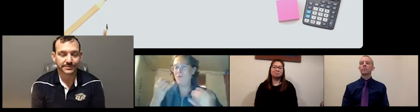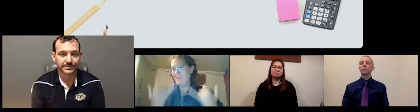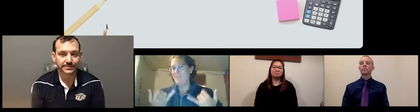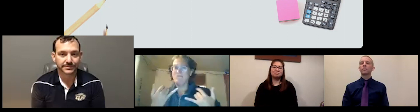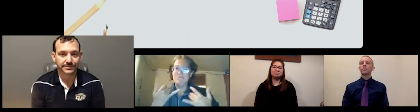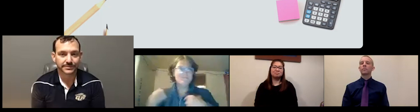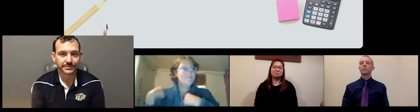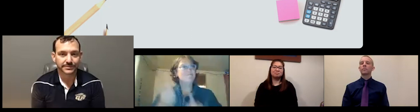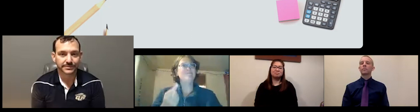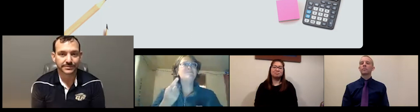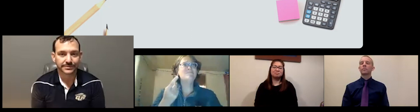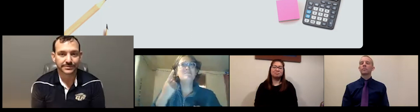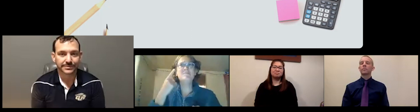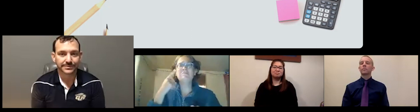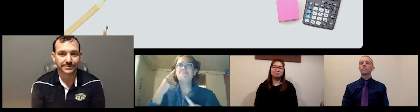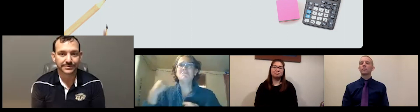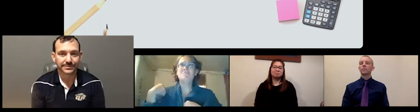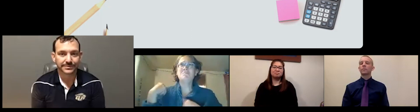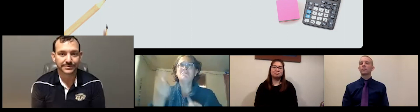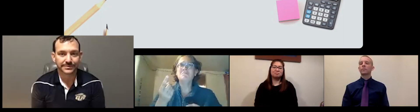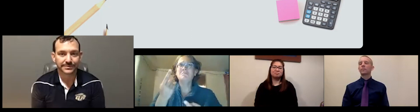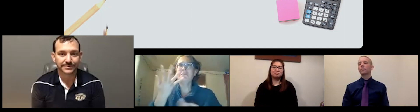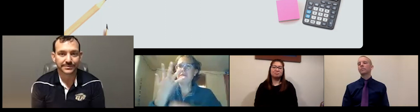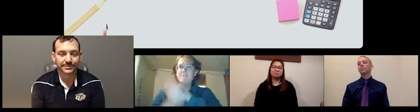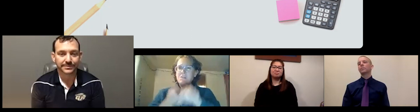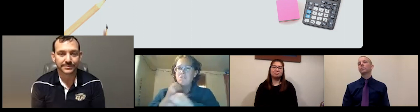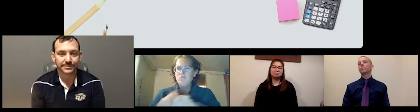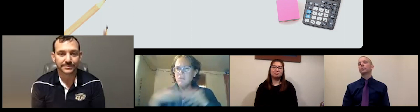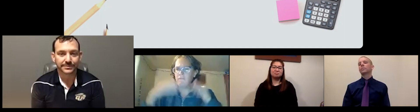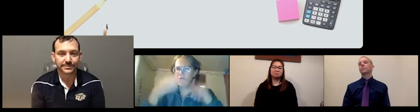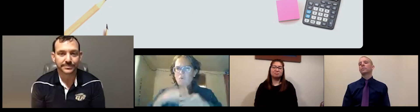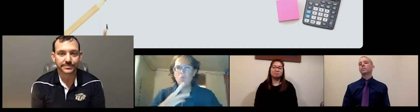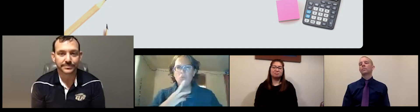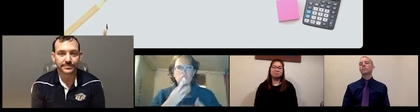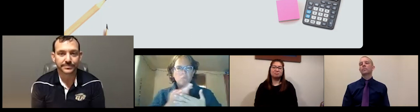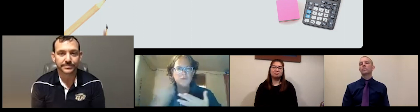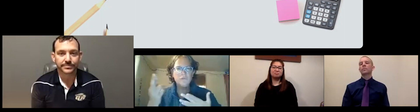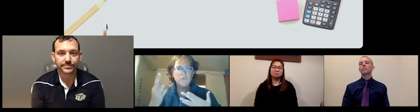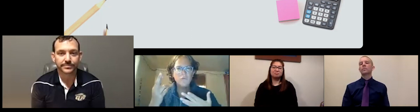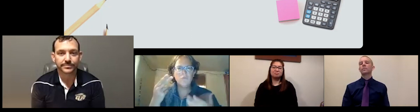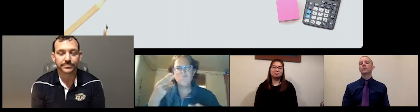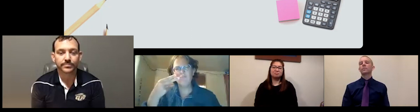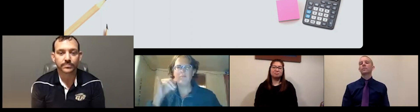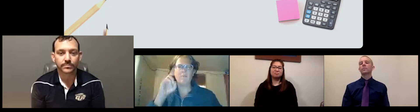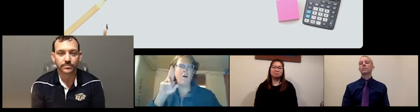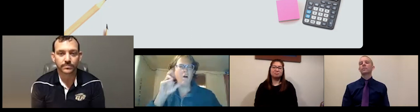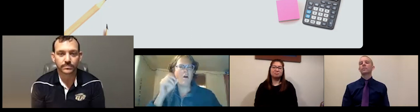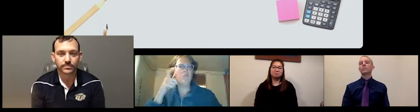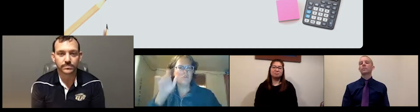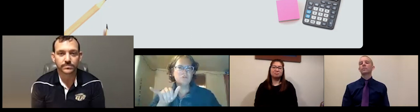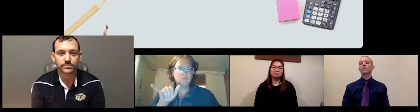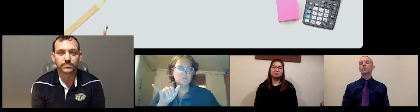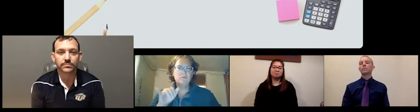so now for five years I’ve focused on water resources, hydrology.